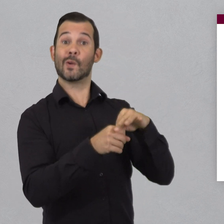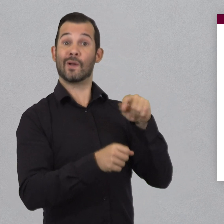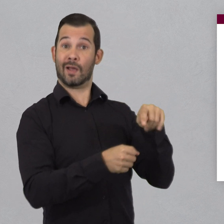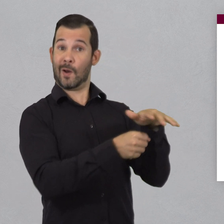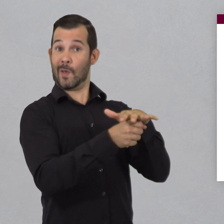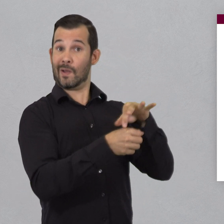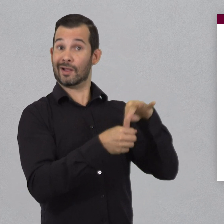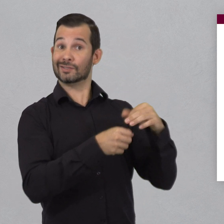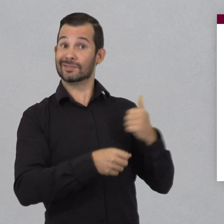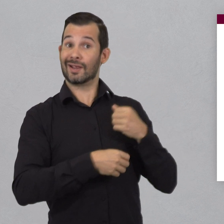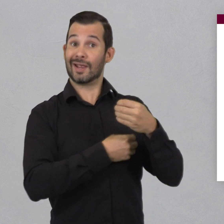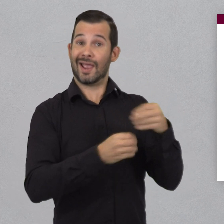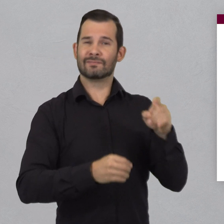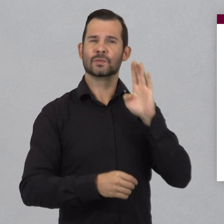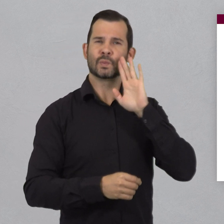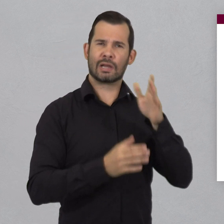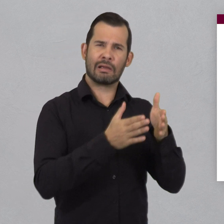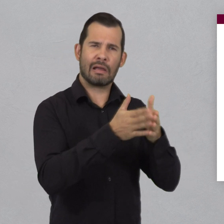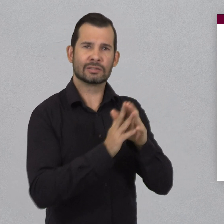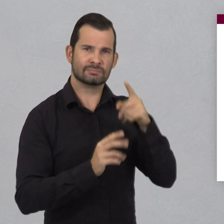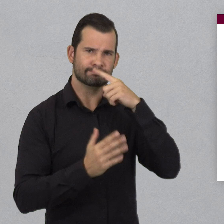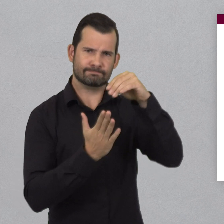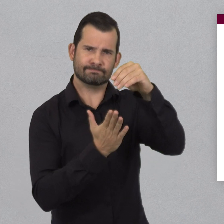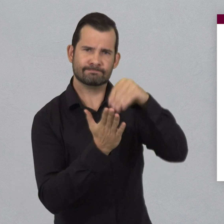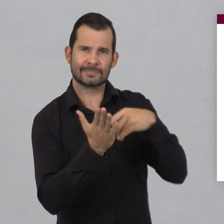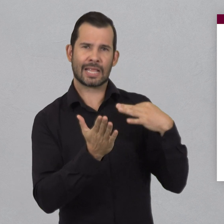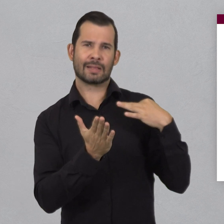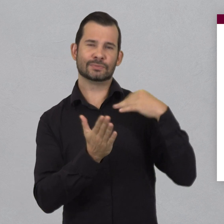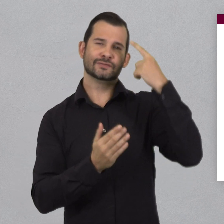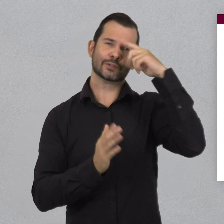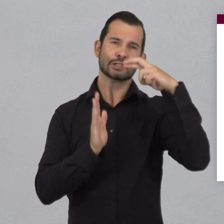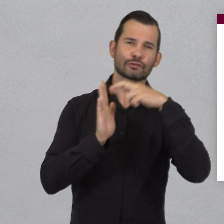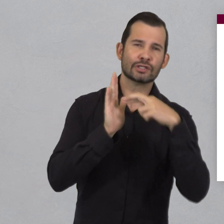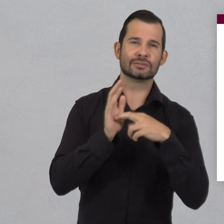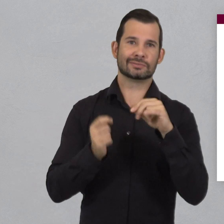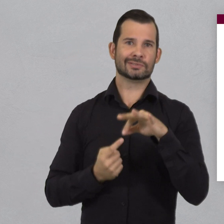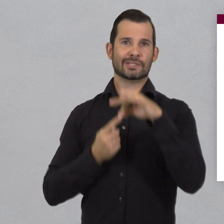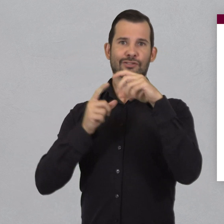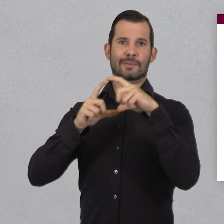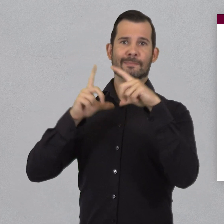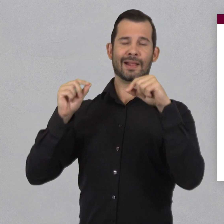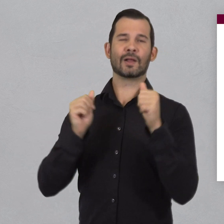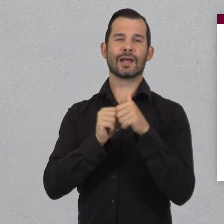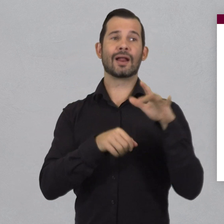Canada office, you’ll be asked to complete an Application for Registration and Special